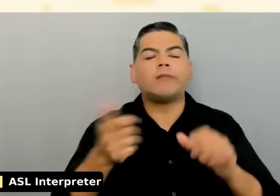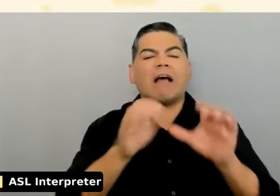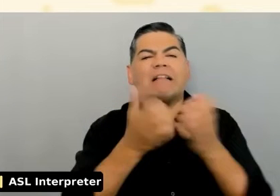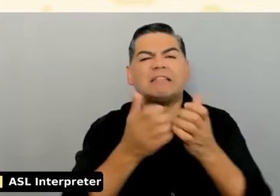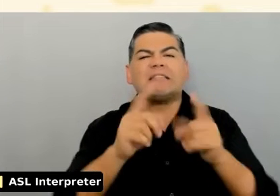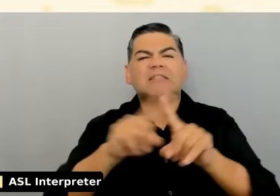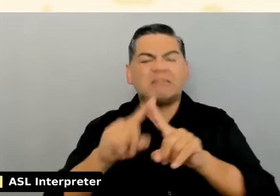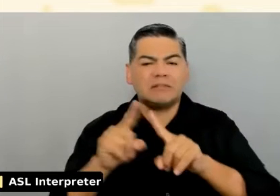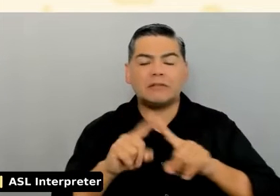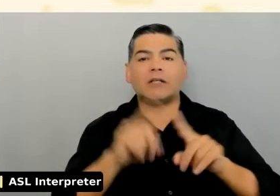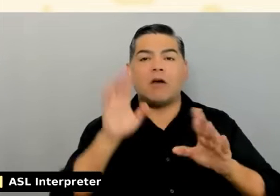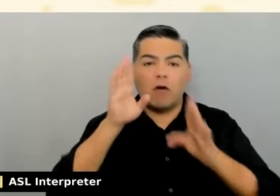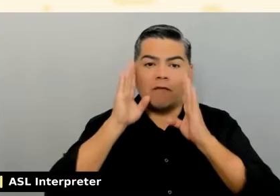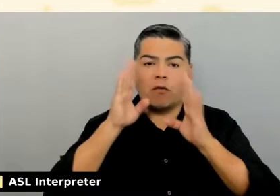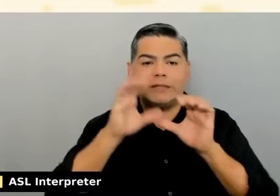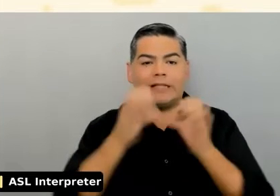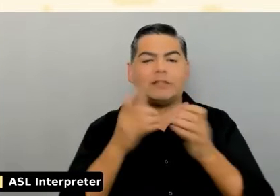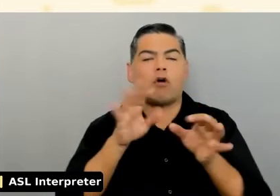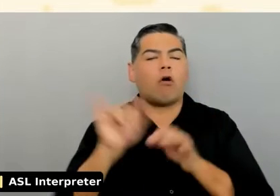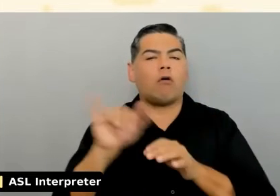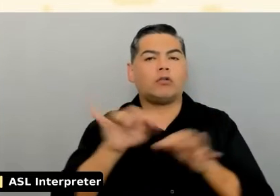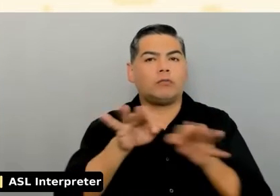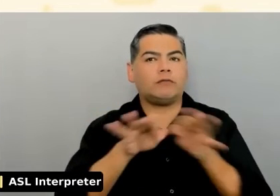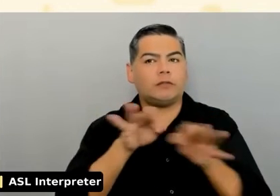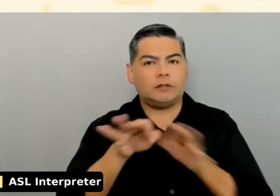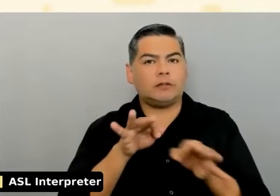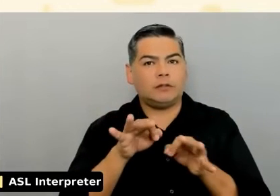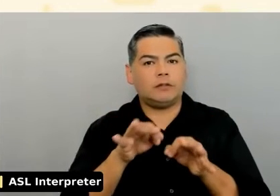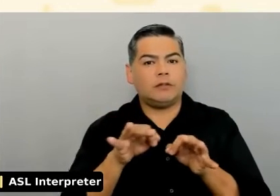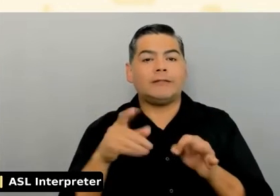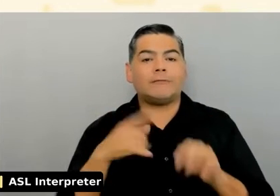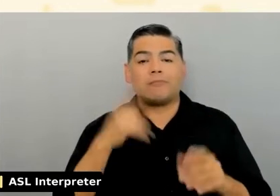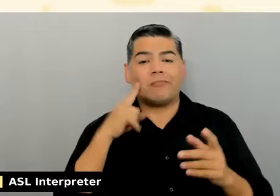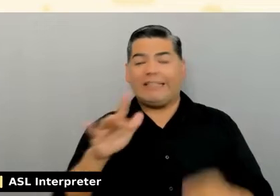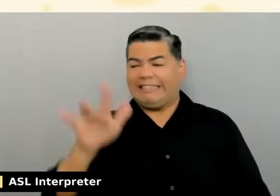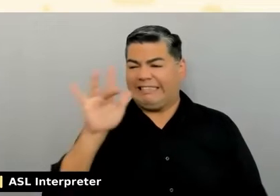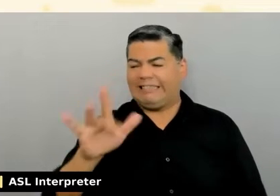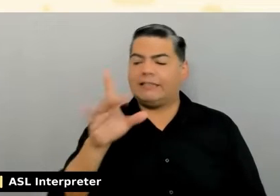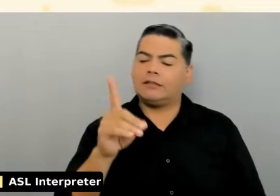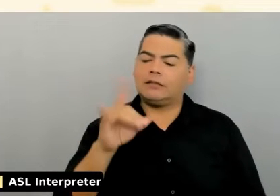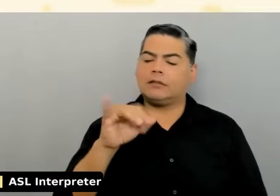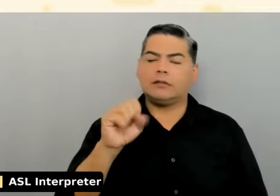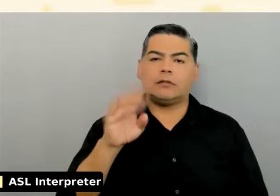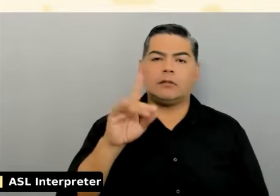that focus classes are defined as well. Simply disabling the browser default focus